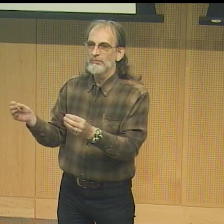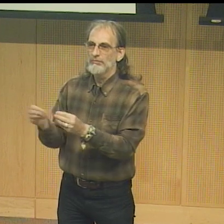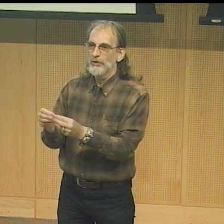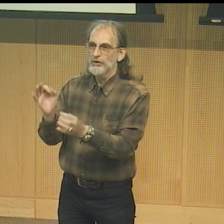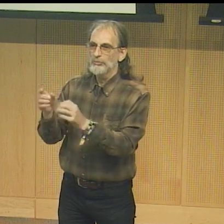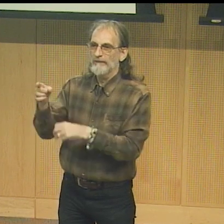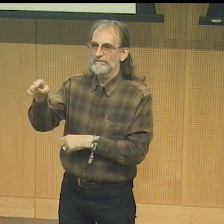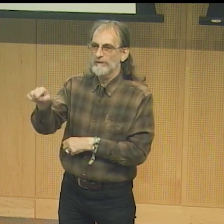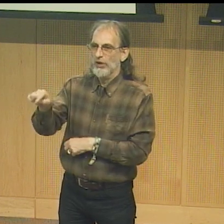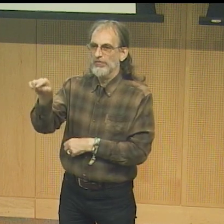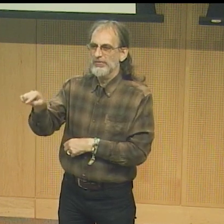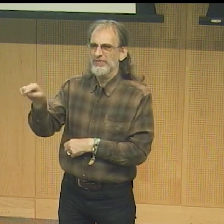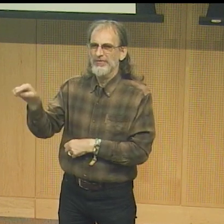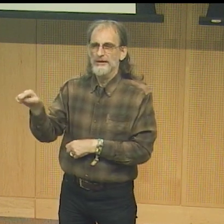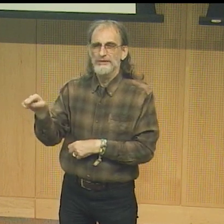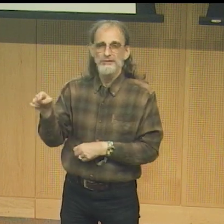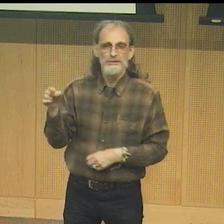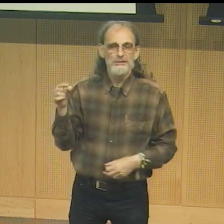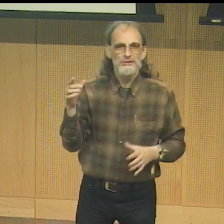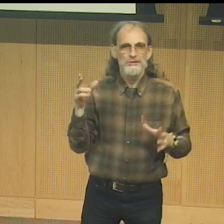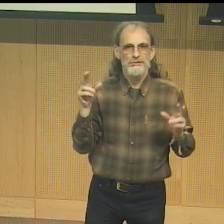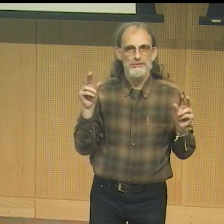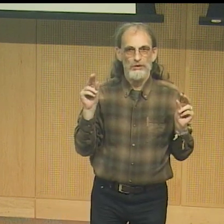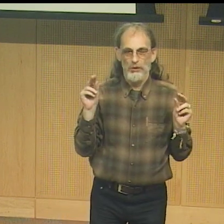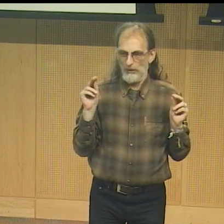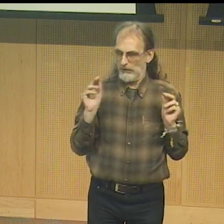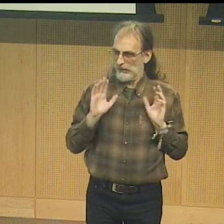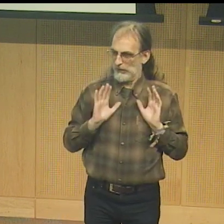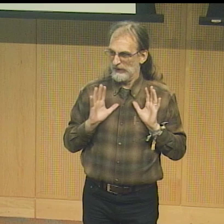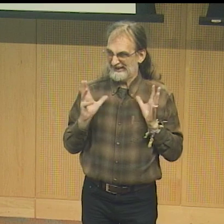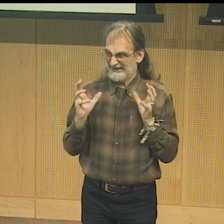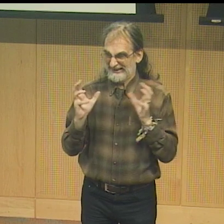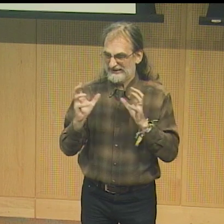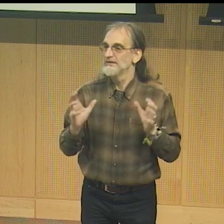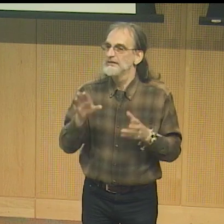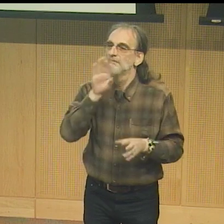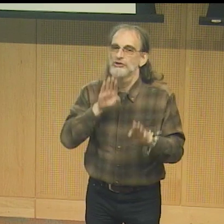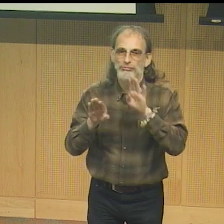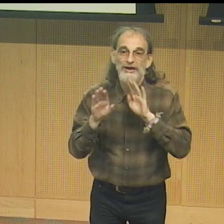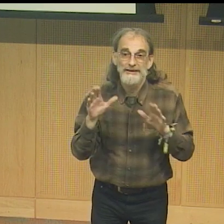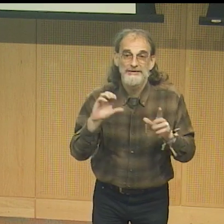They're promoting the social welfare, limited dimension view of what the Deaf community needs.